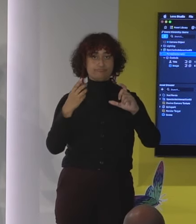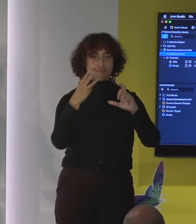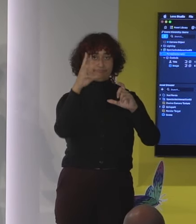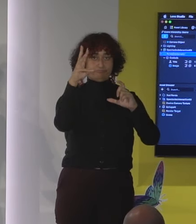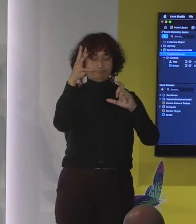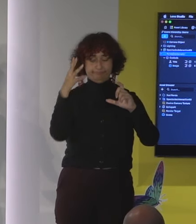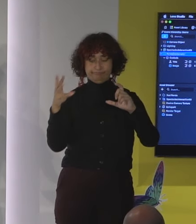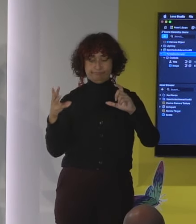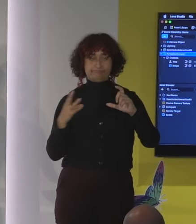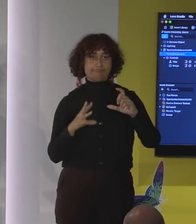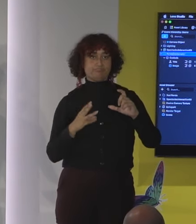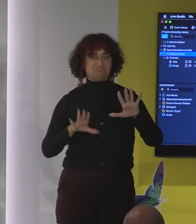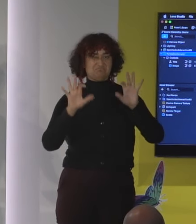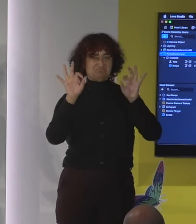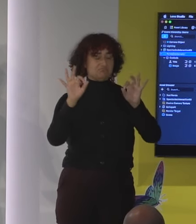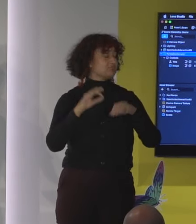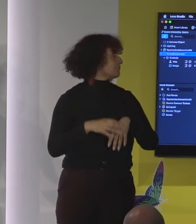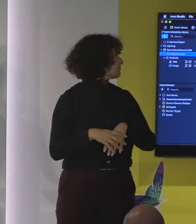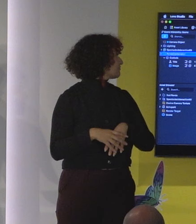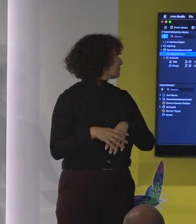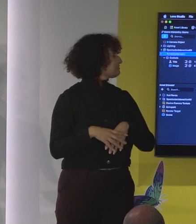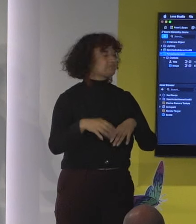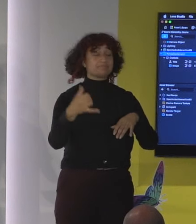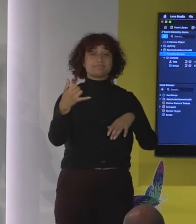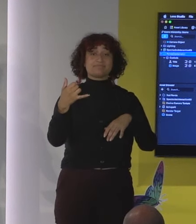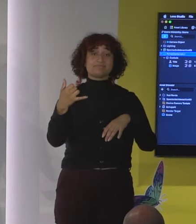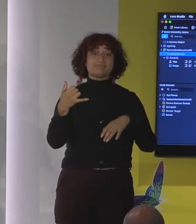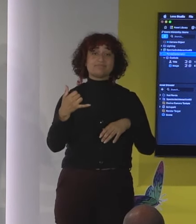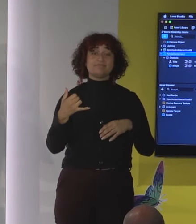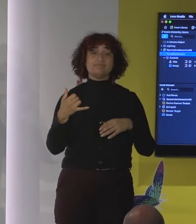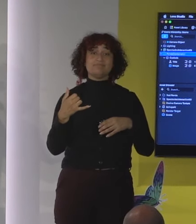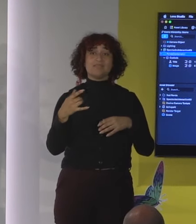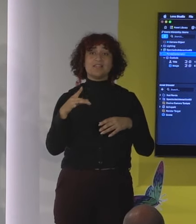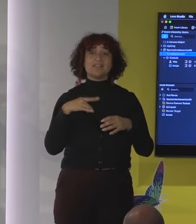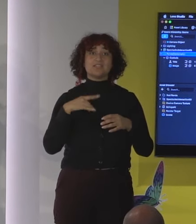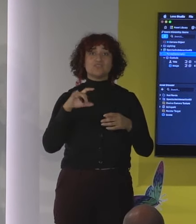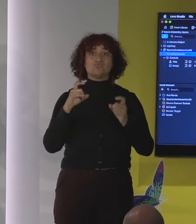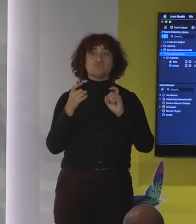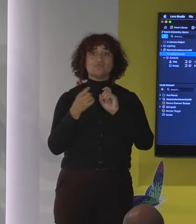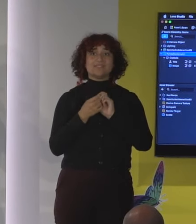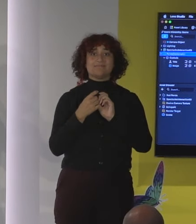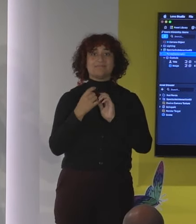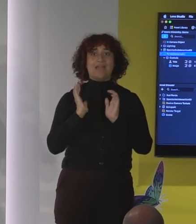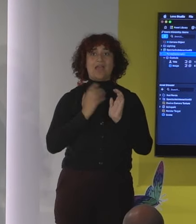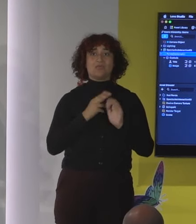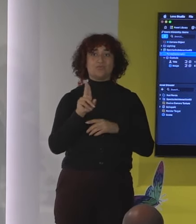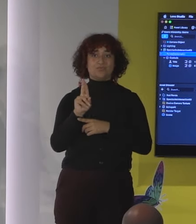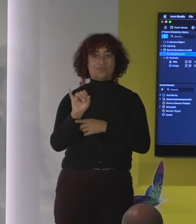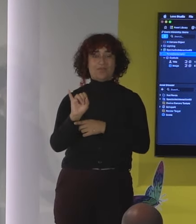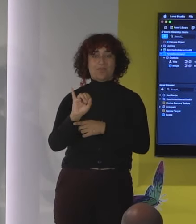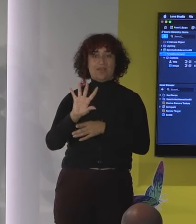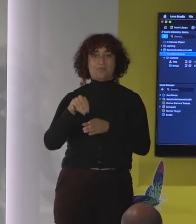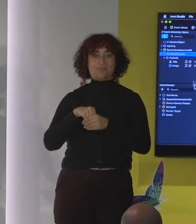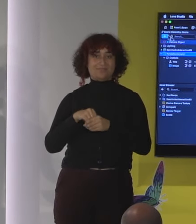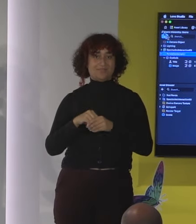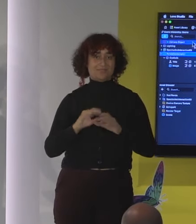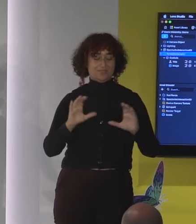Okay, great. And now, let's recompose our UI elements inside of this container.